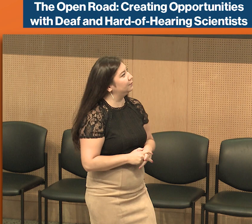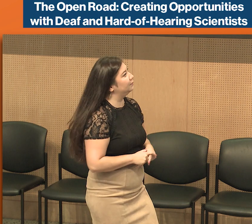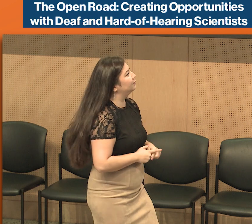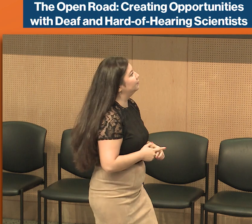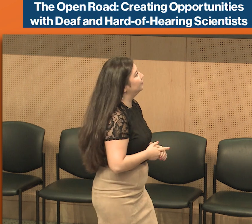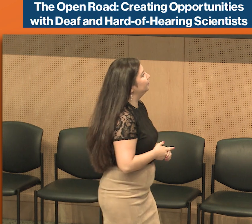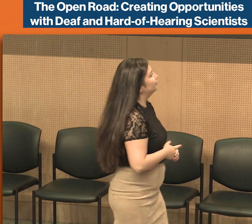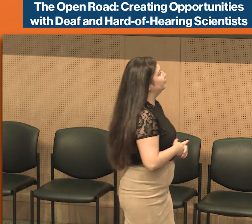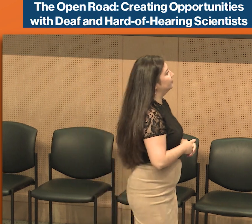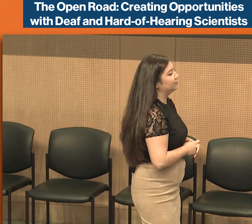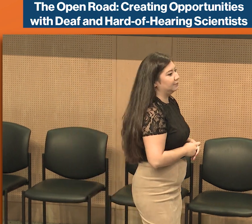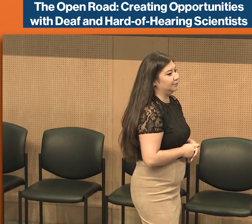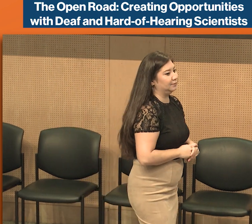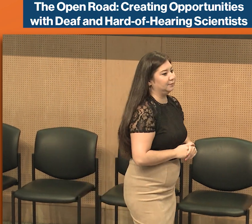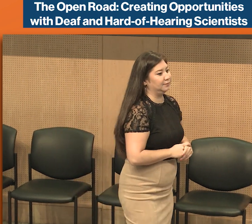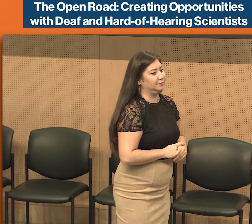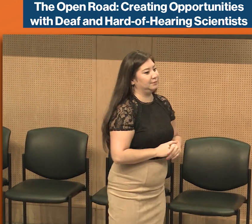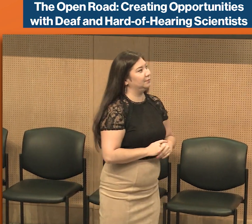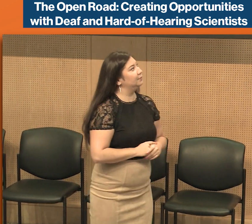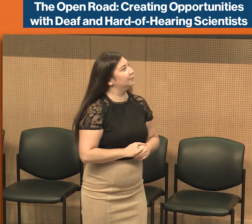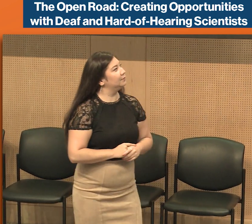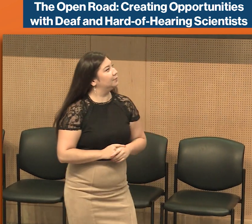because their users choose to change them."